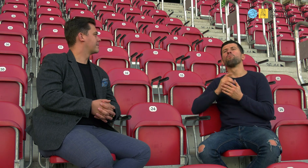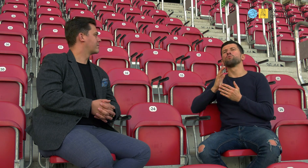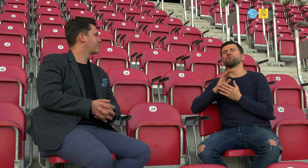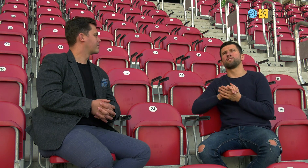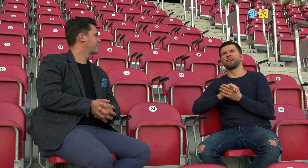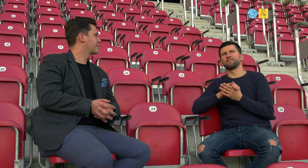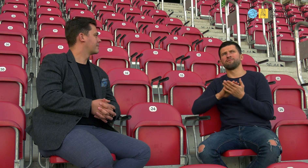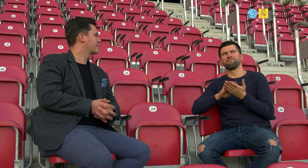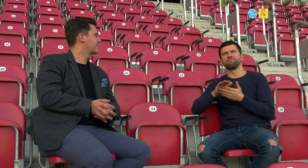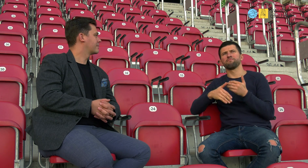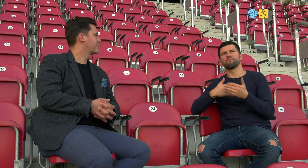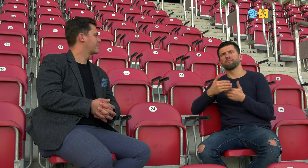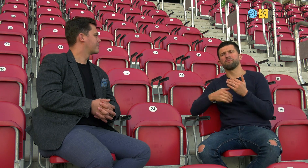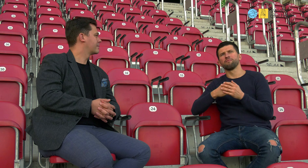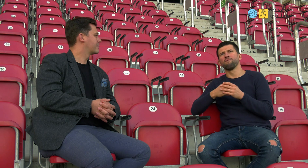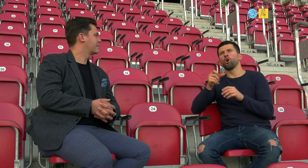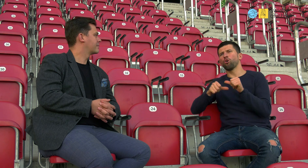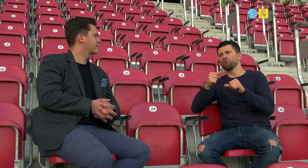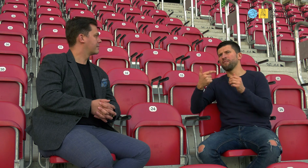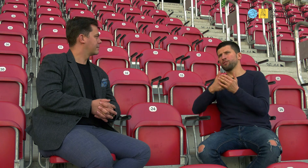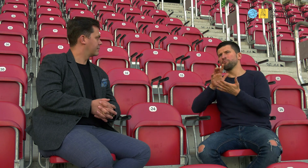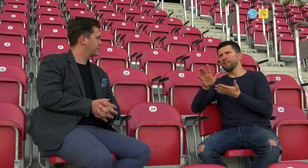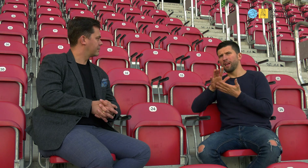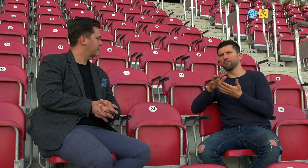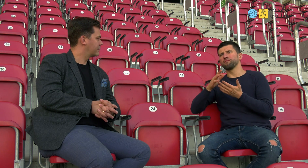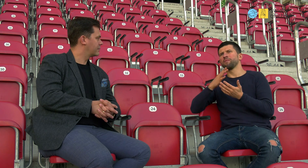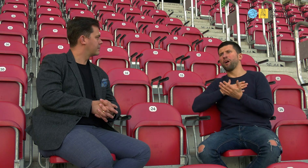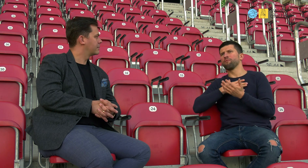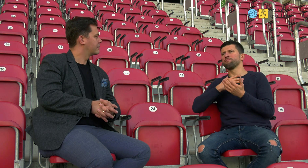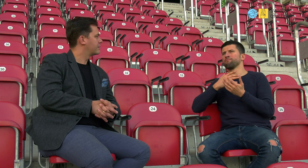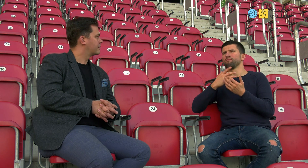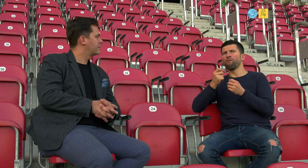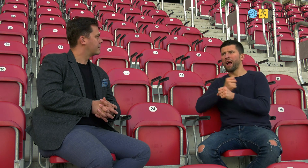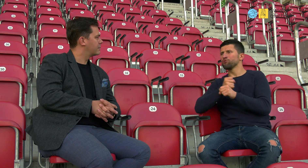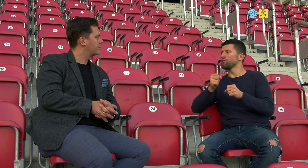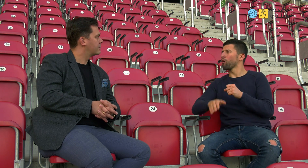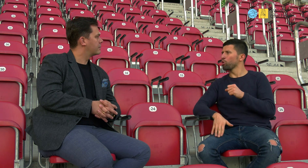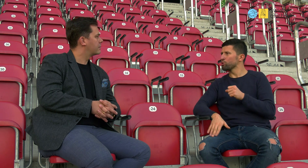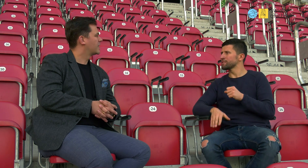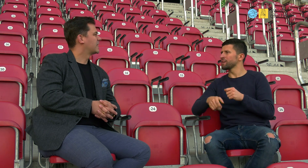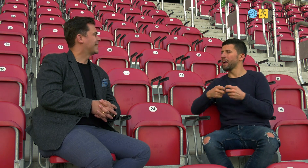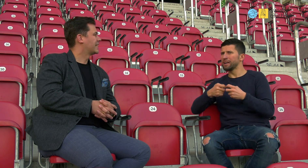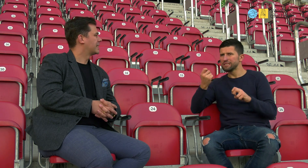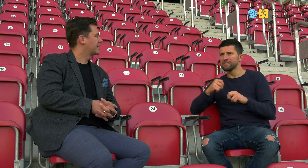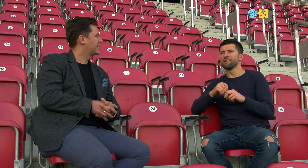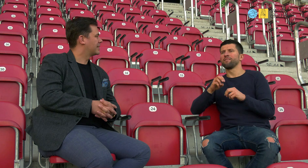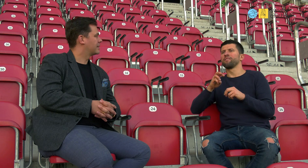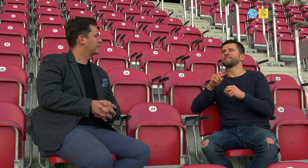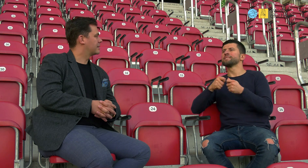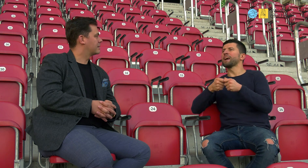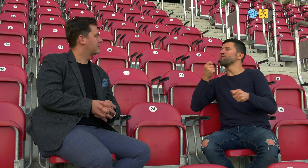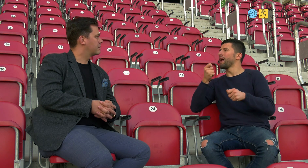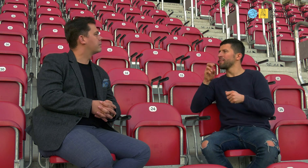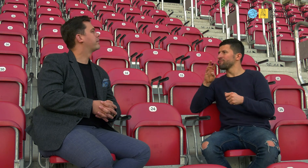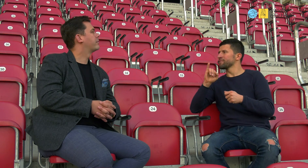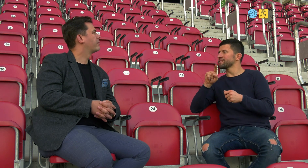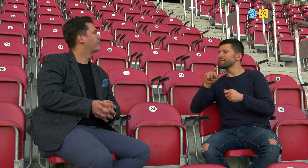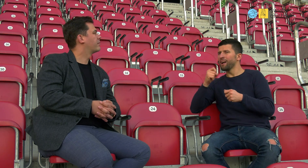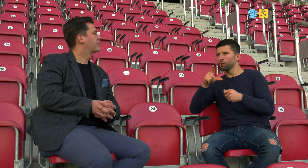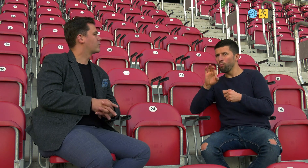Later, in 2015, I had a serious knee injury, a torn ligament.